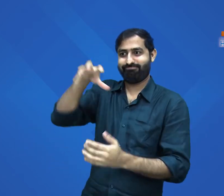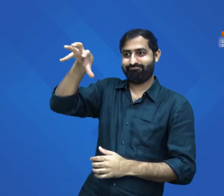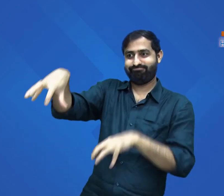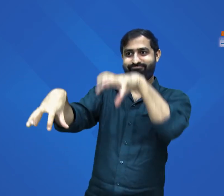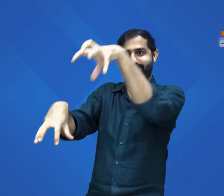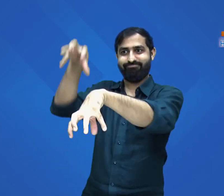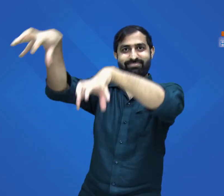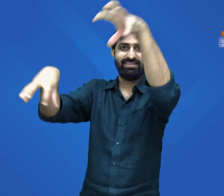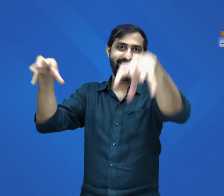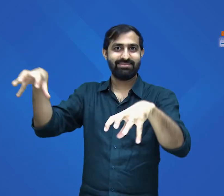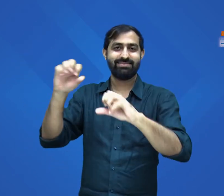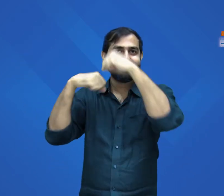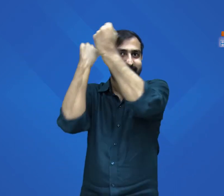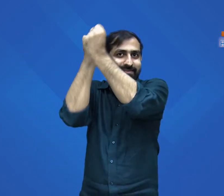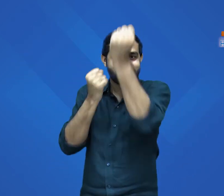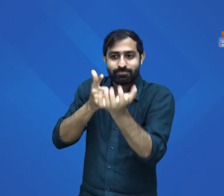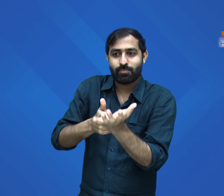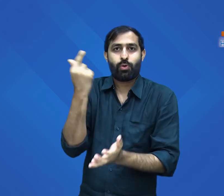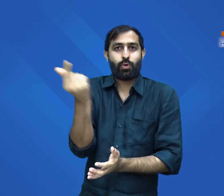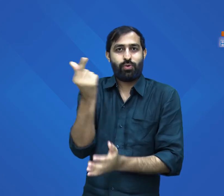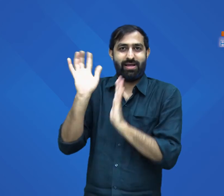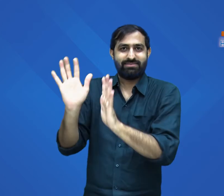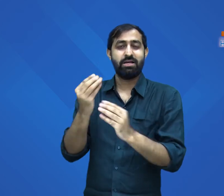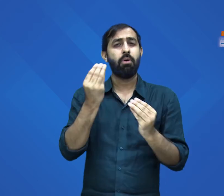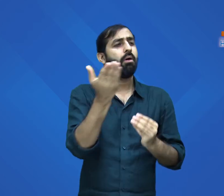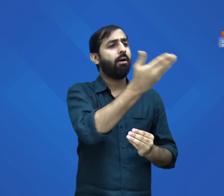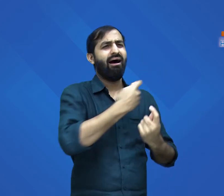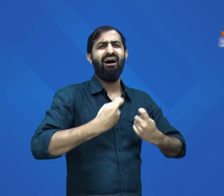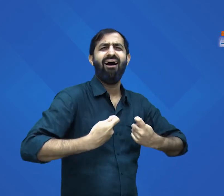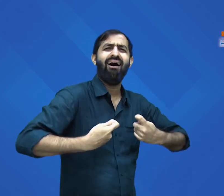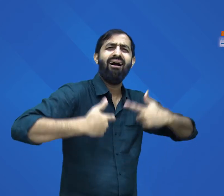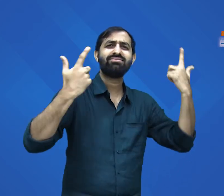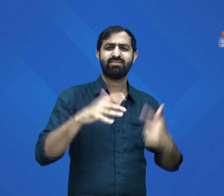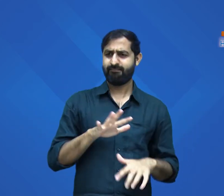Also, there was a time when the land of farmers was captured by the rich people.